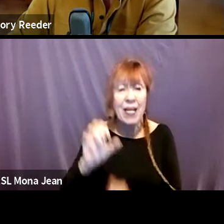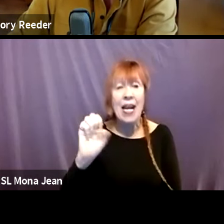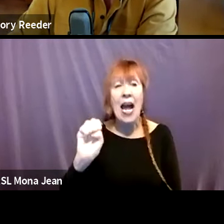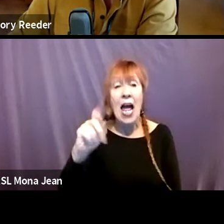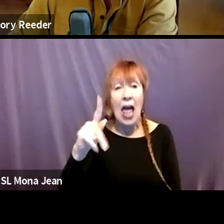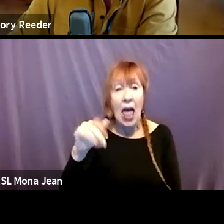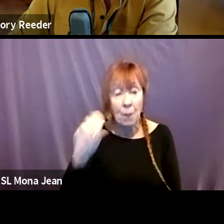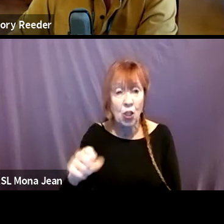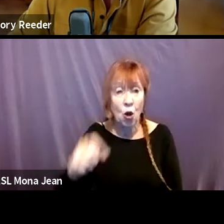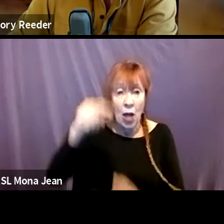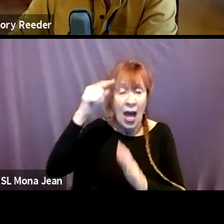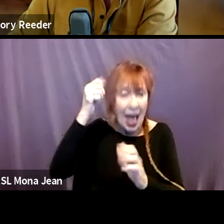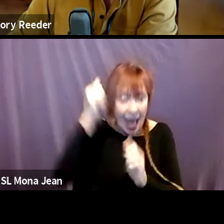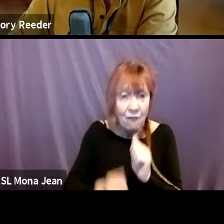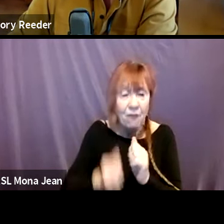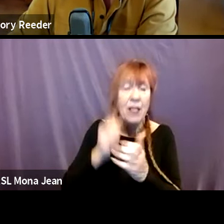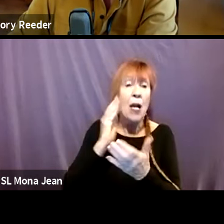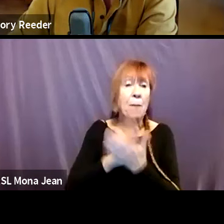and Raphael had never sold a show before,